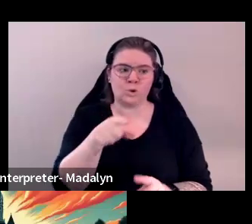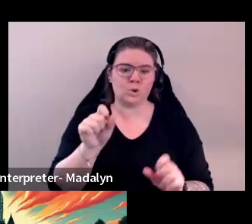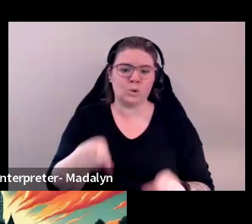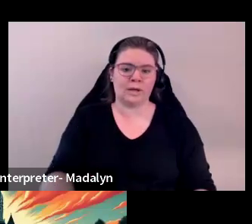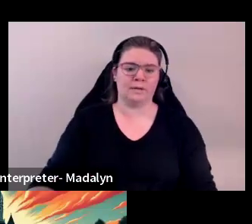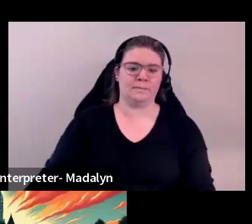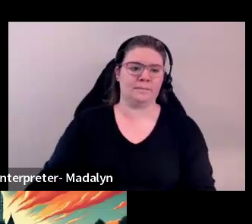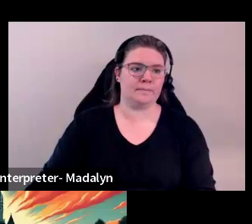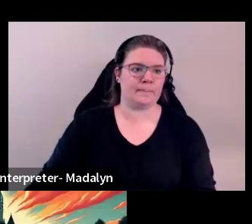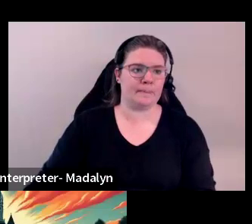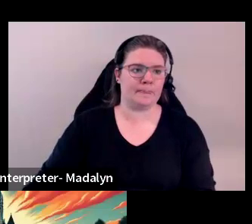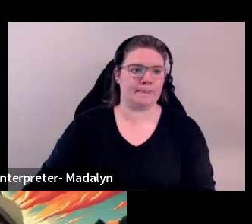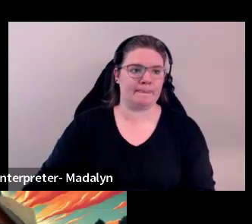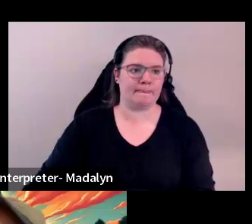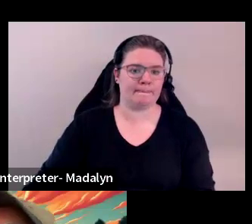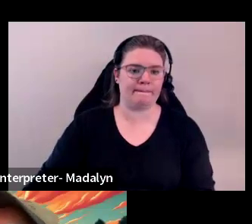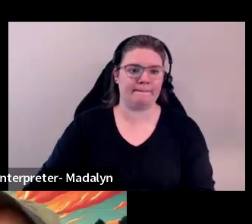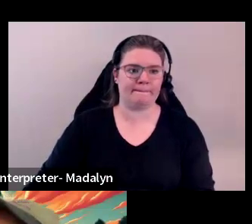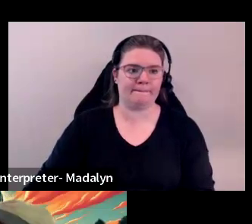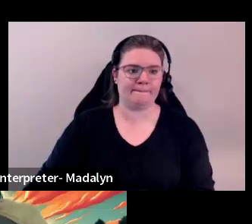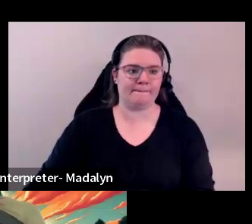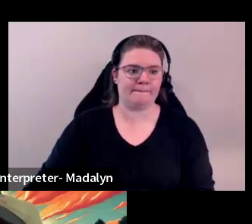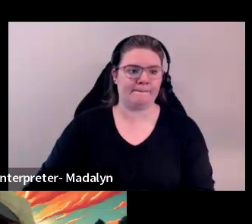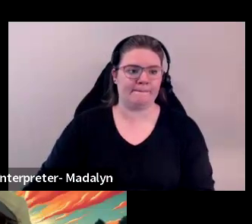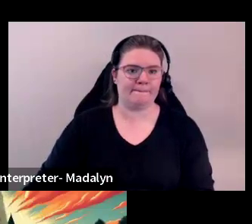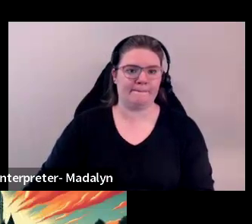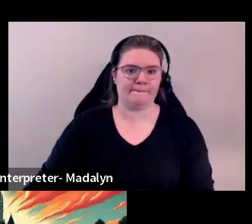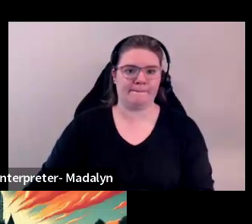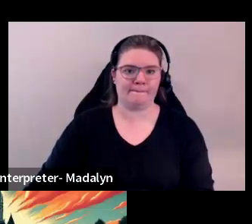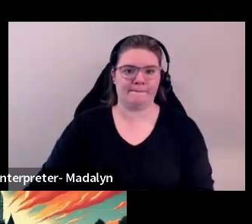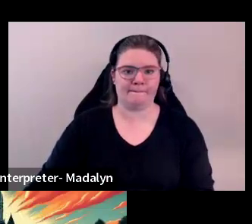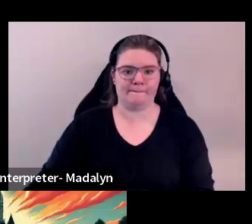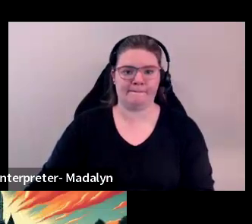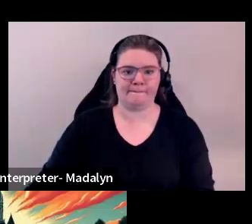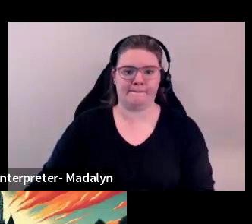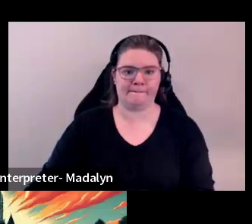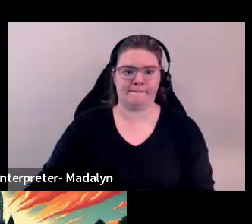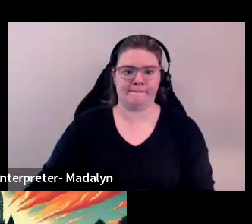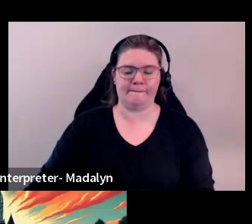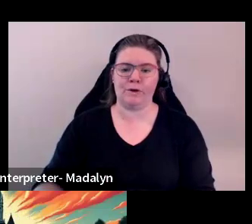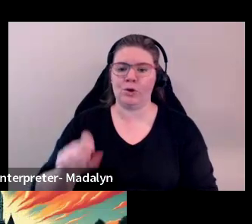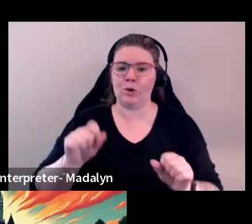Tom Olin: Google, FBI, private equity report, you know. And they have one that